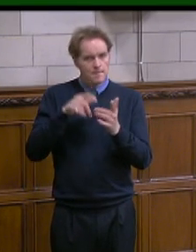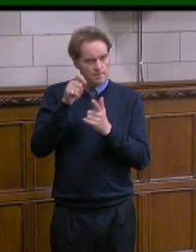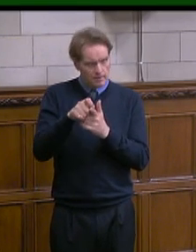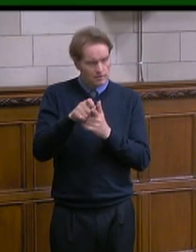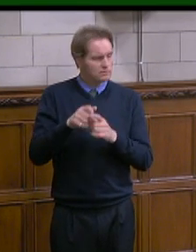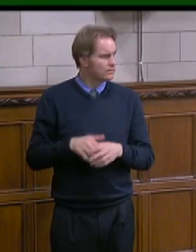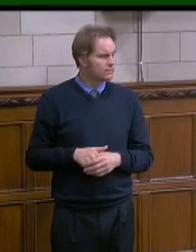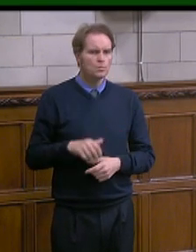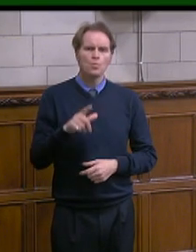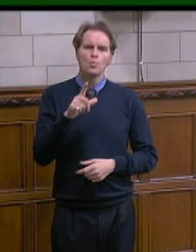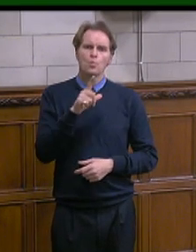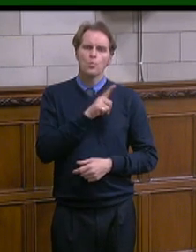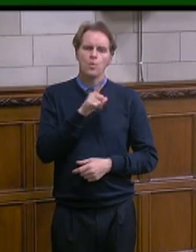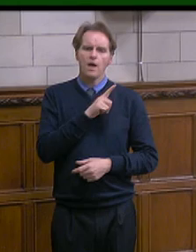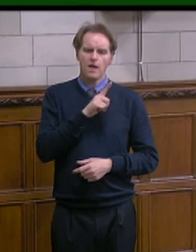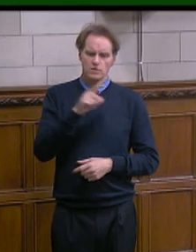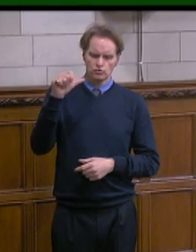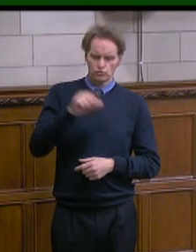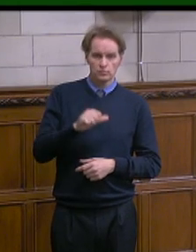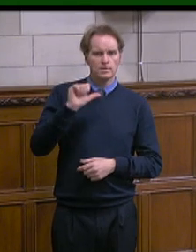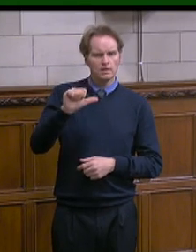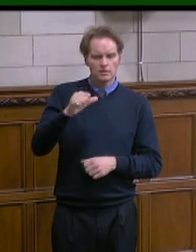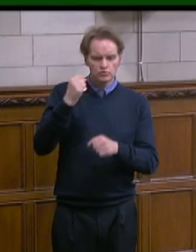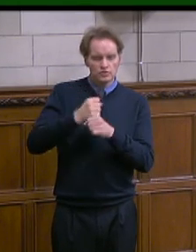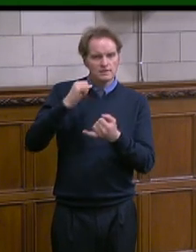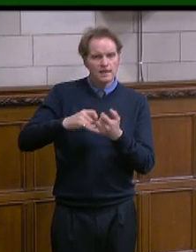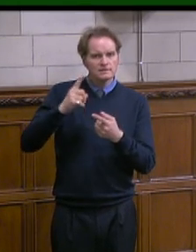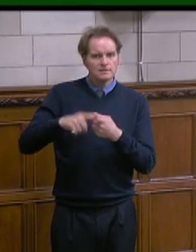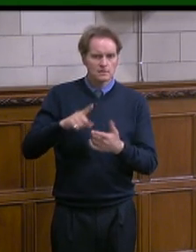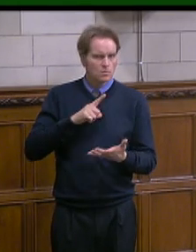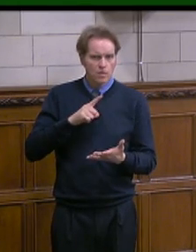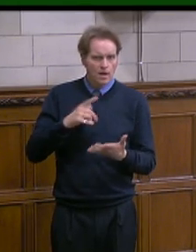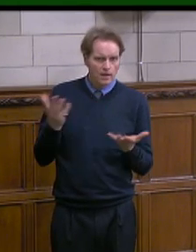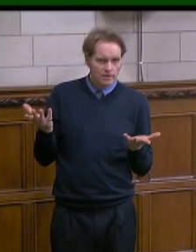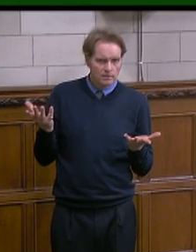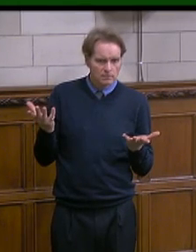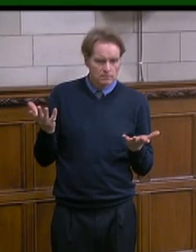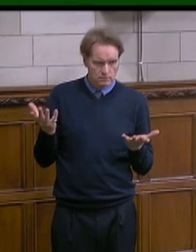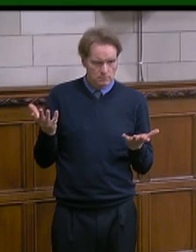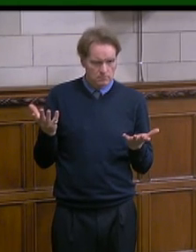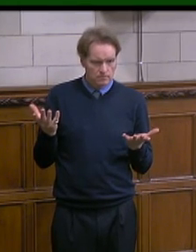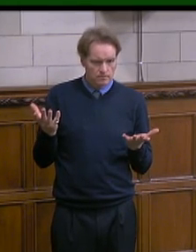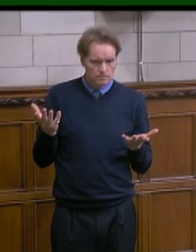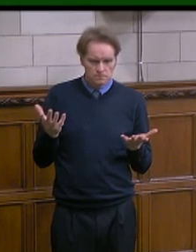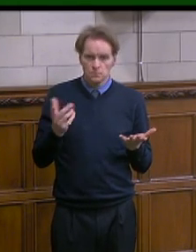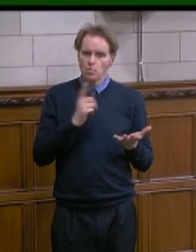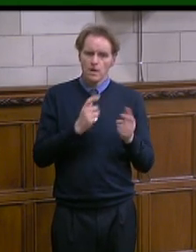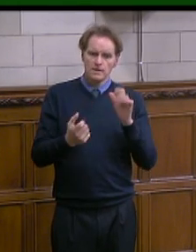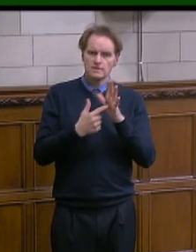why BSL should be a GCSE, why it should be recognised and why that is important.